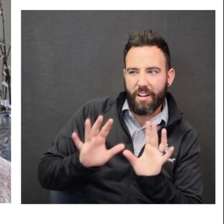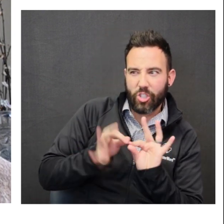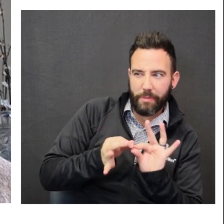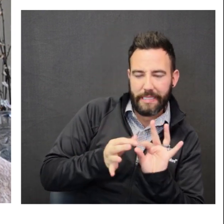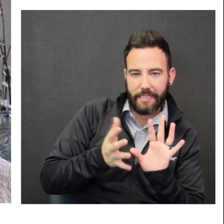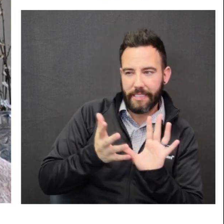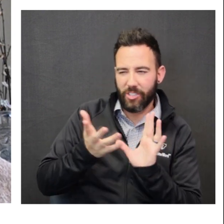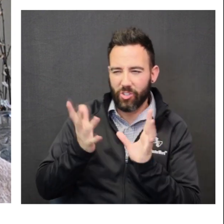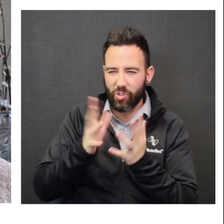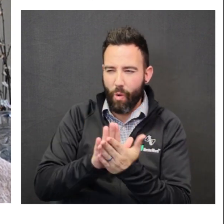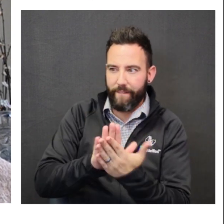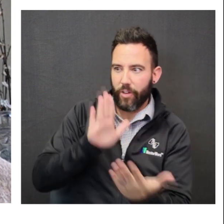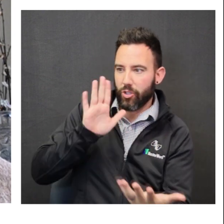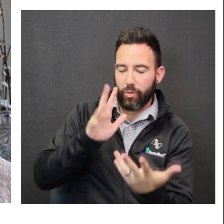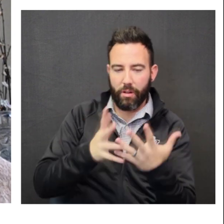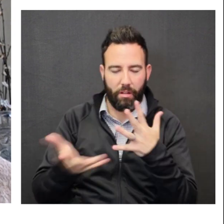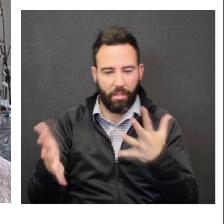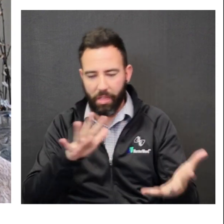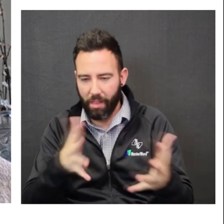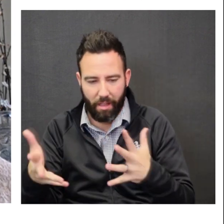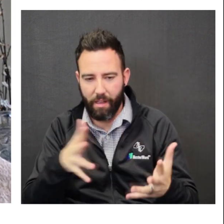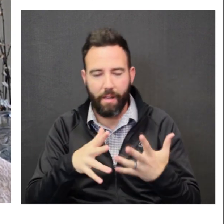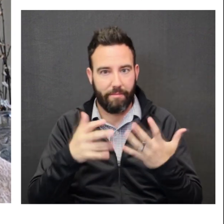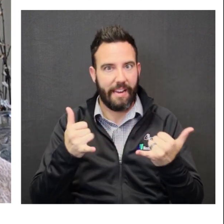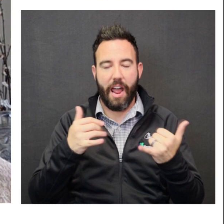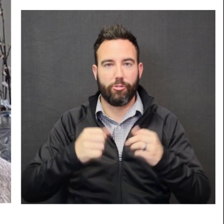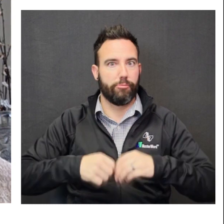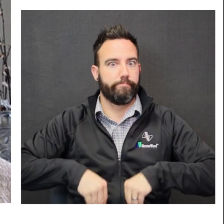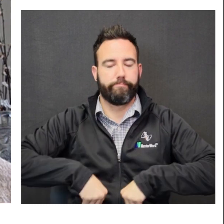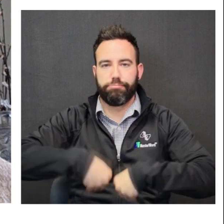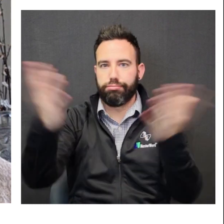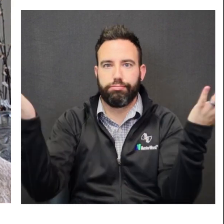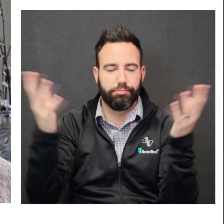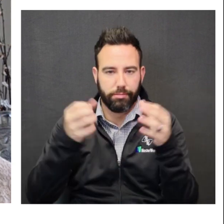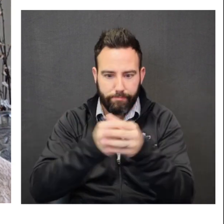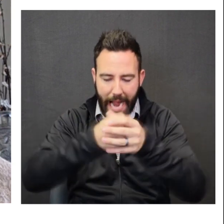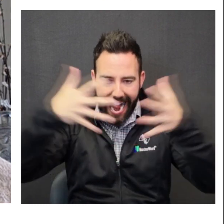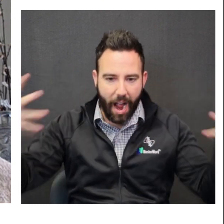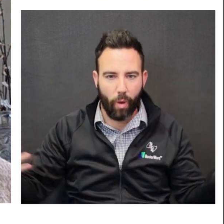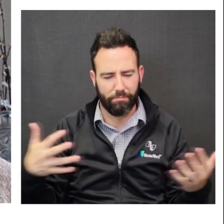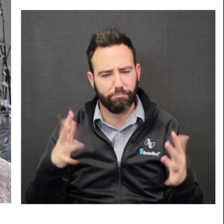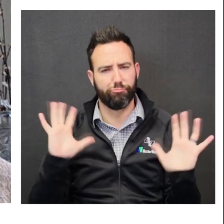So there's been a, kind of a two sides of a coin happening. And of course that's a huge challenge for